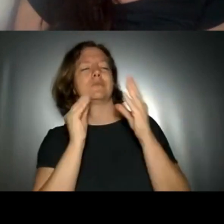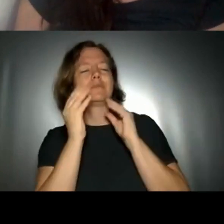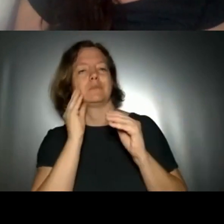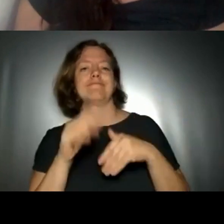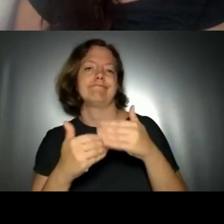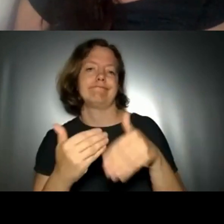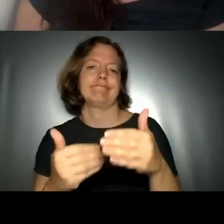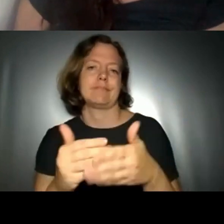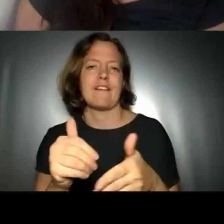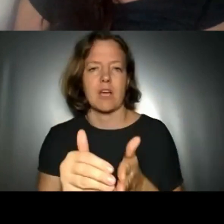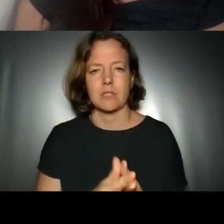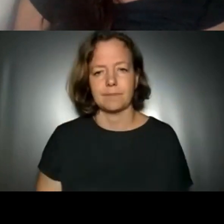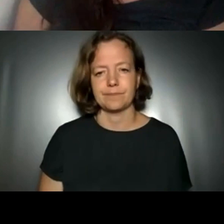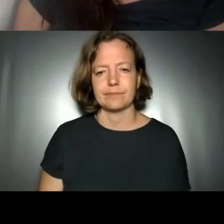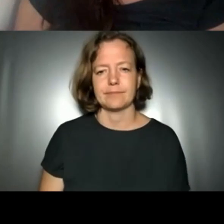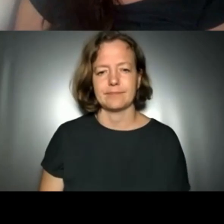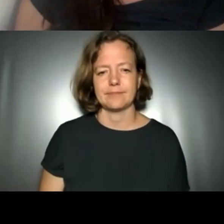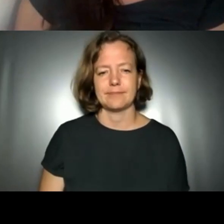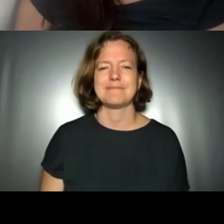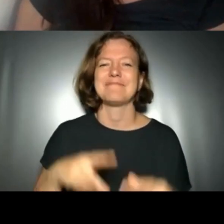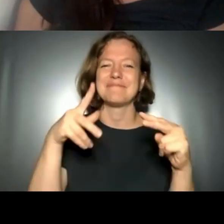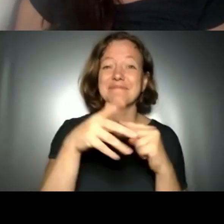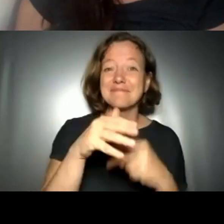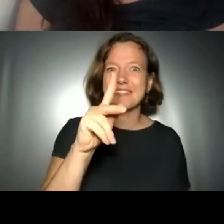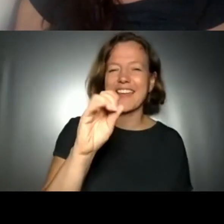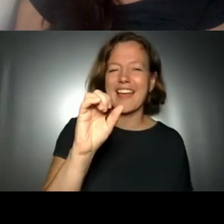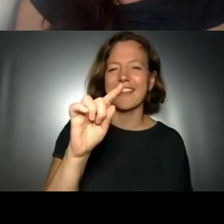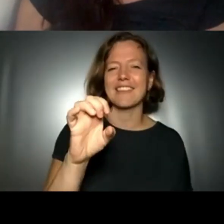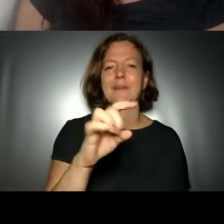Kate Marsh: Noa, sorry. I'm just gonna suggest because there are some comments in the chat.